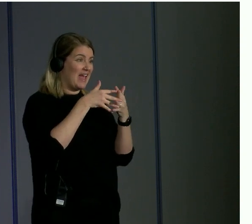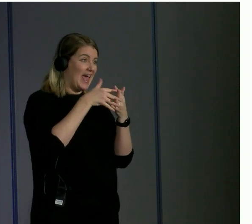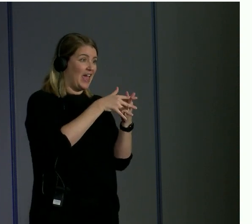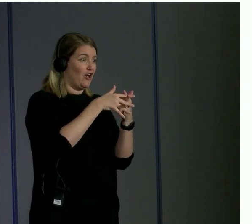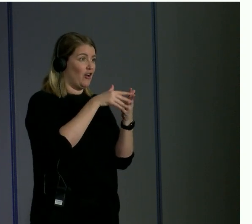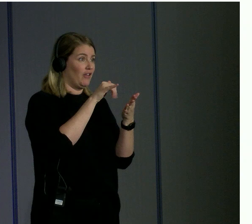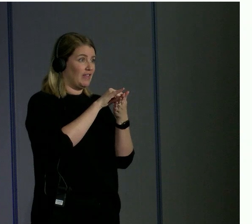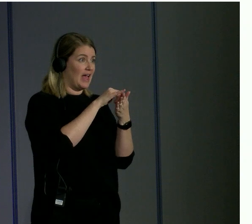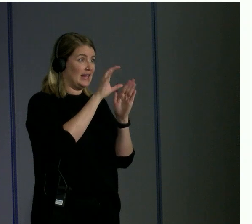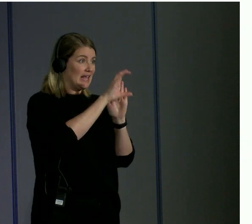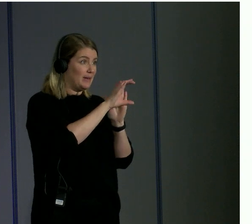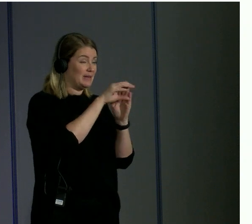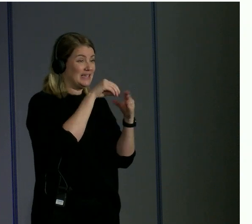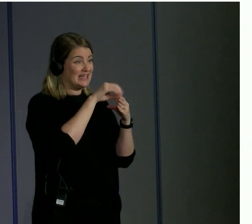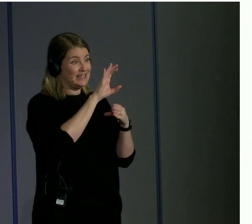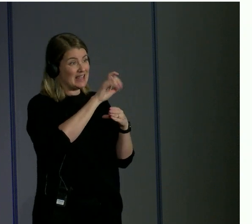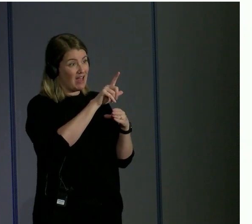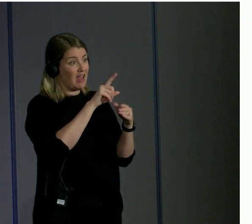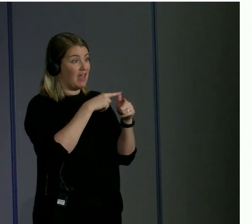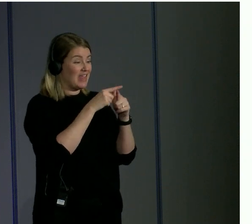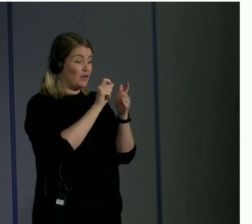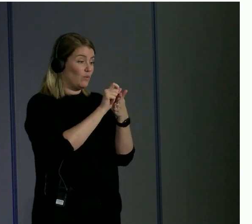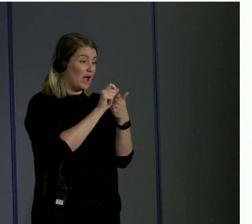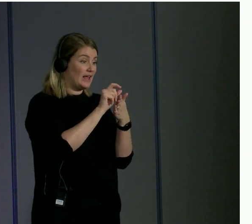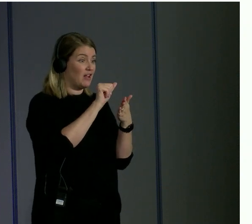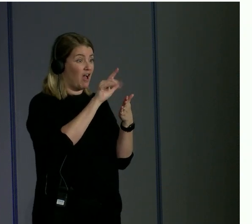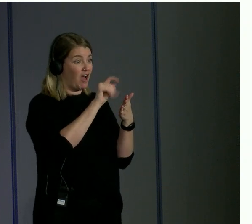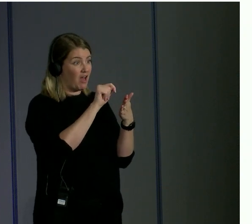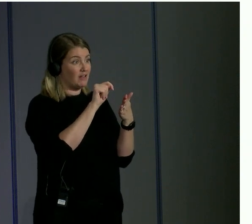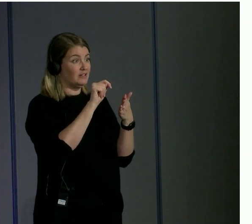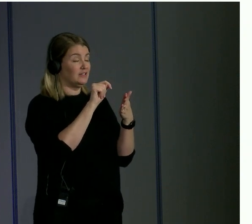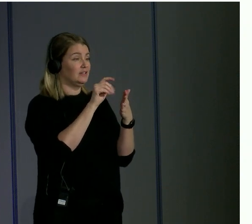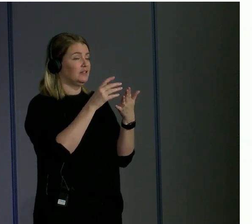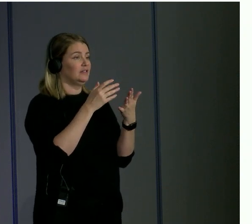and write Alt Text for that image. That's a lot of extra work when I can just copy and paste every